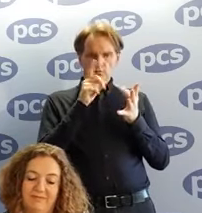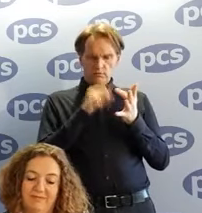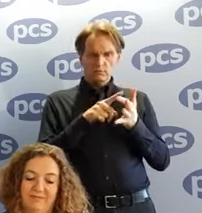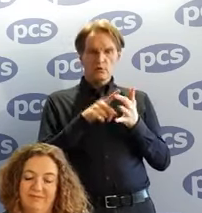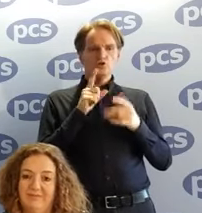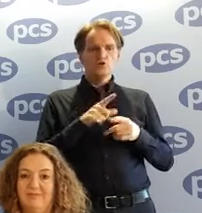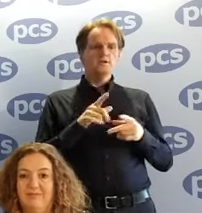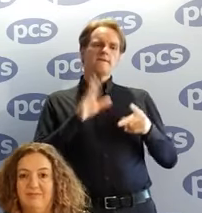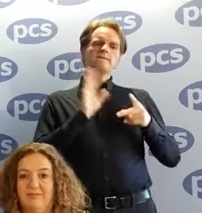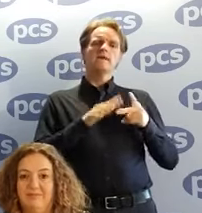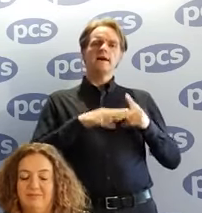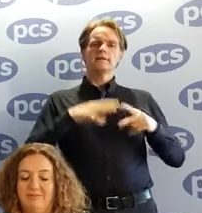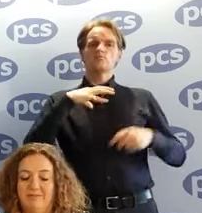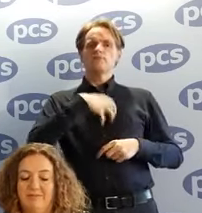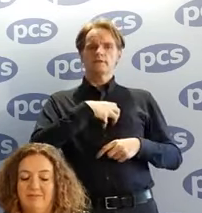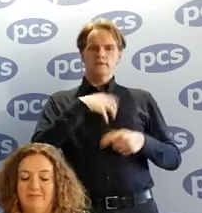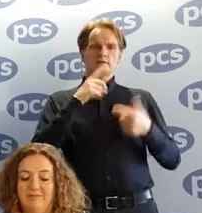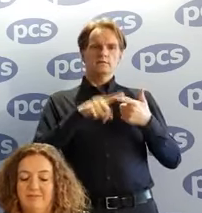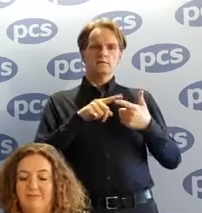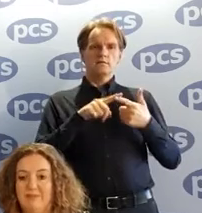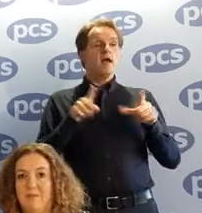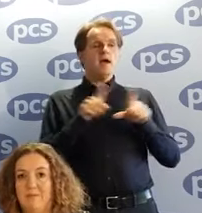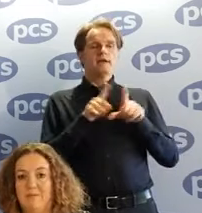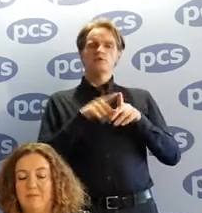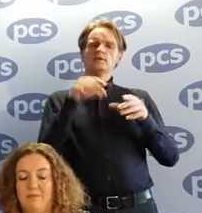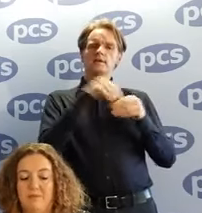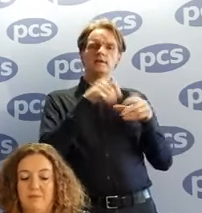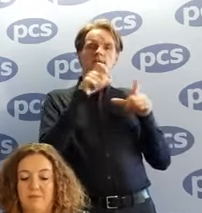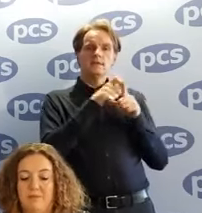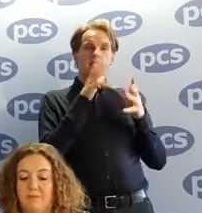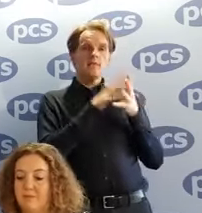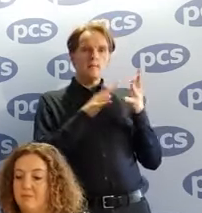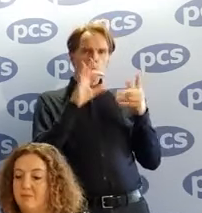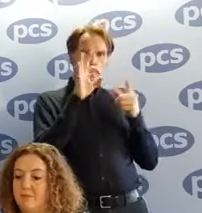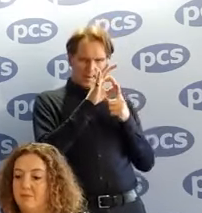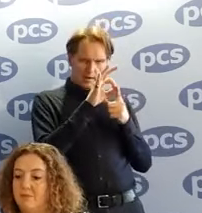Department of Work and Pensions and we've had quite a few questions at